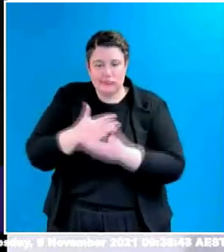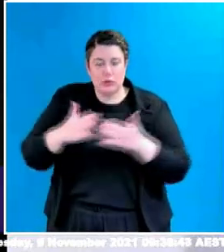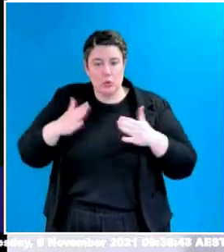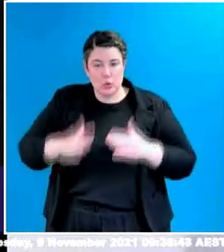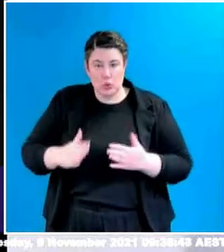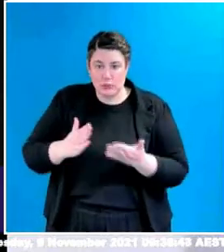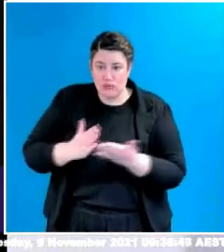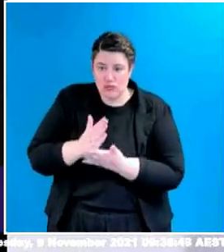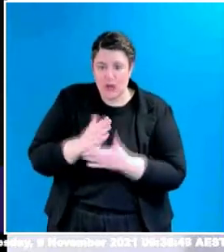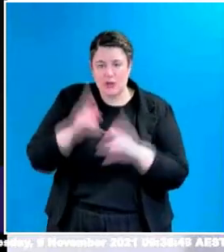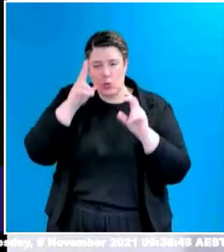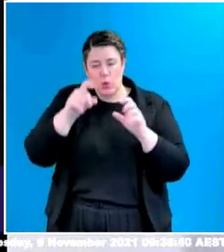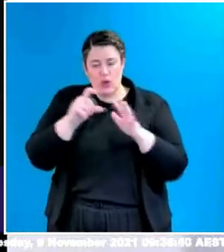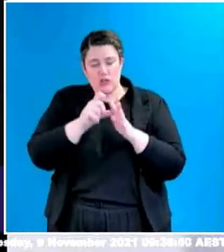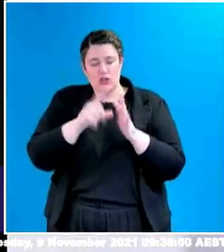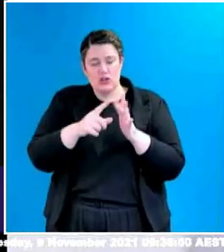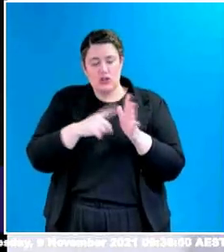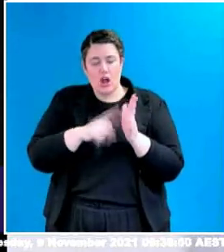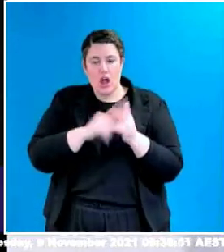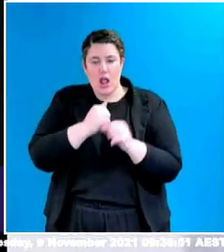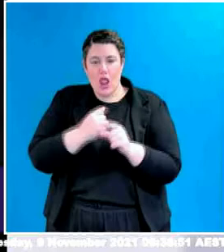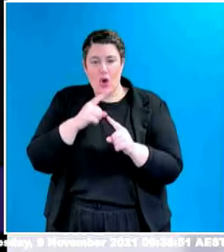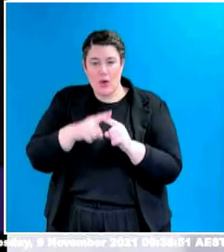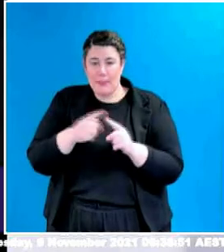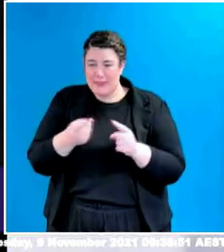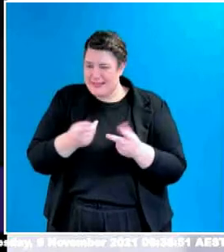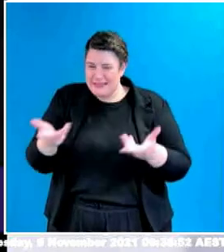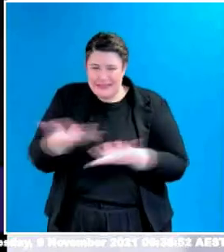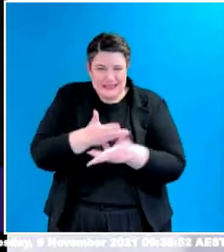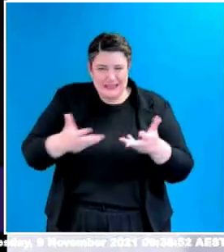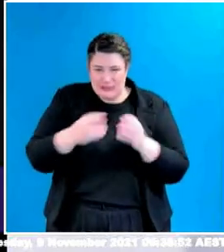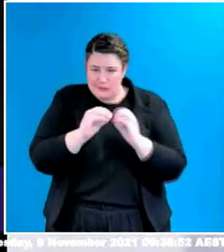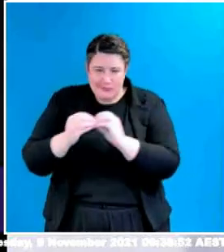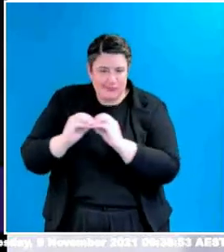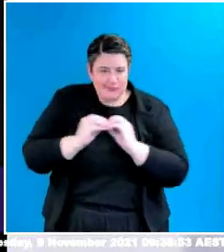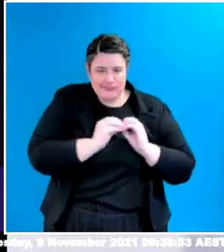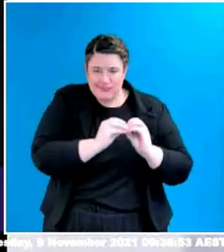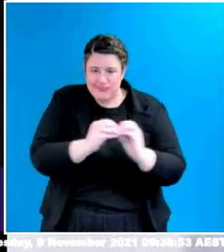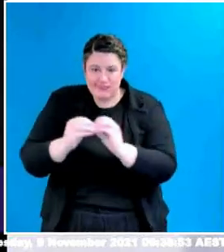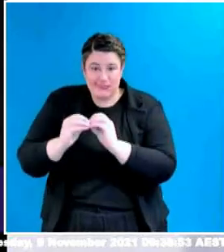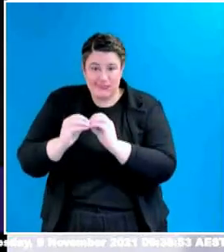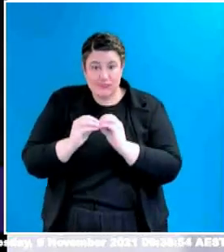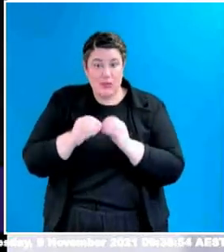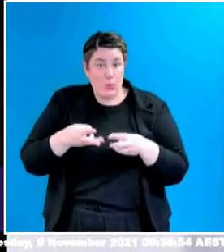the role of commissions such as the Victorian Commission in that process?